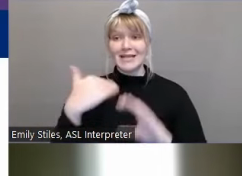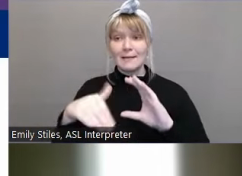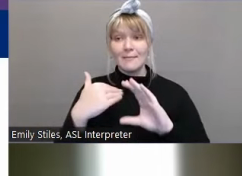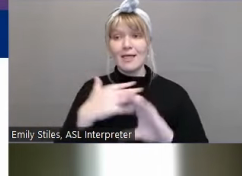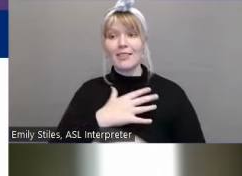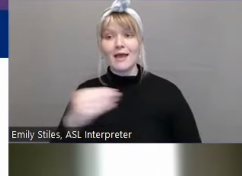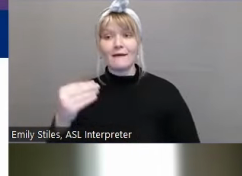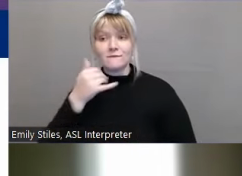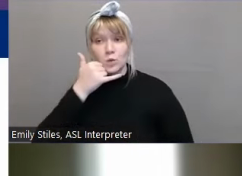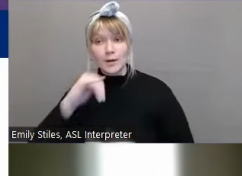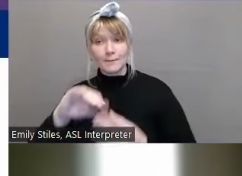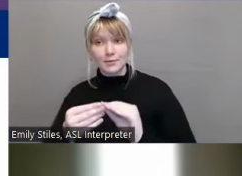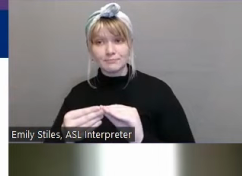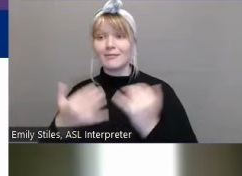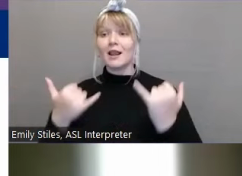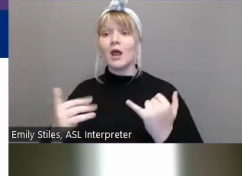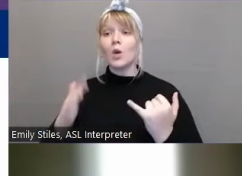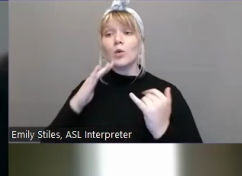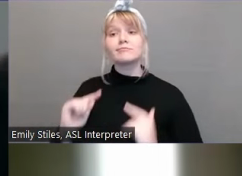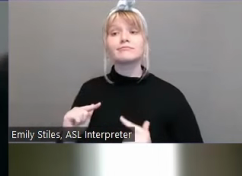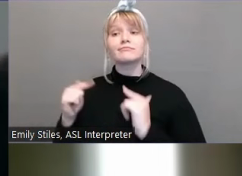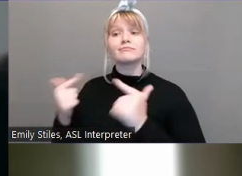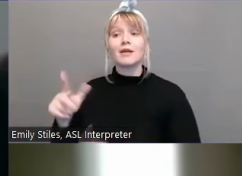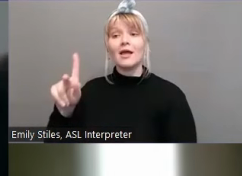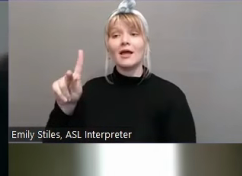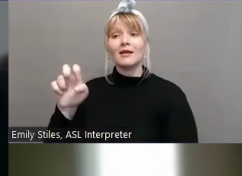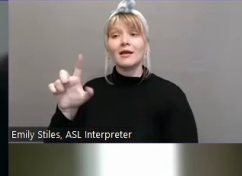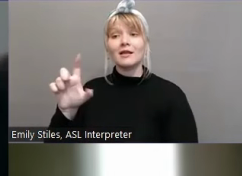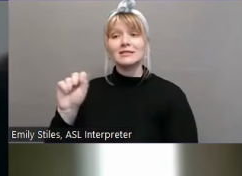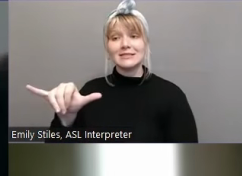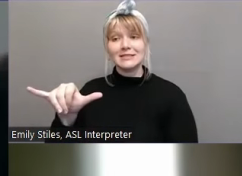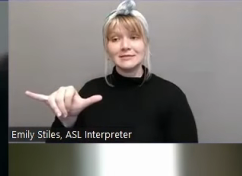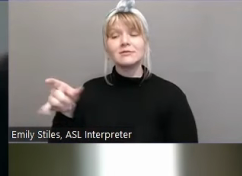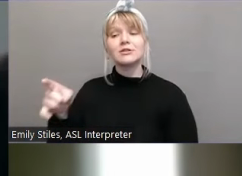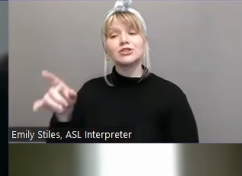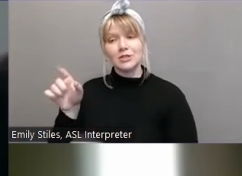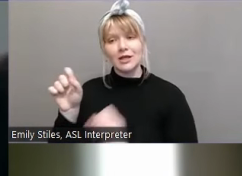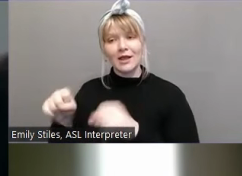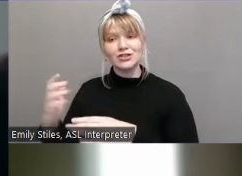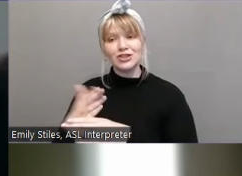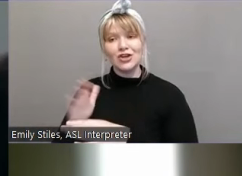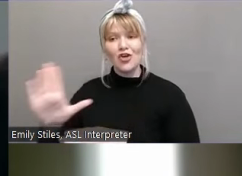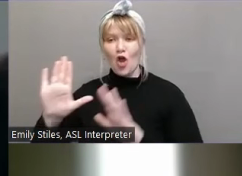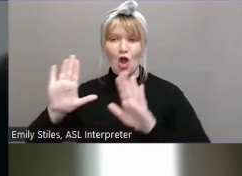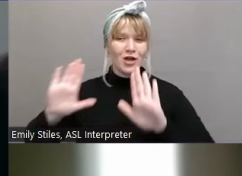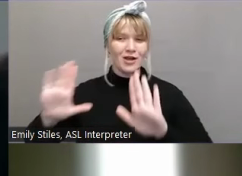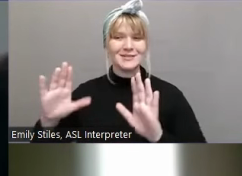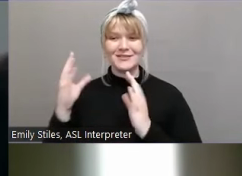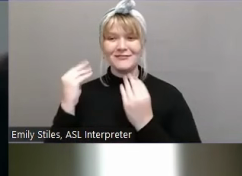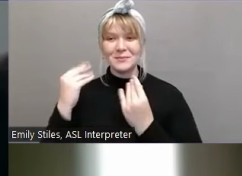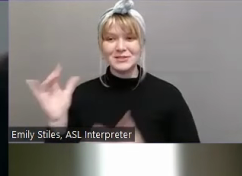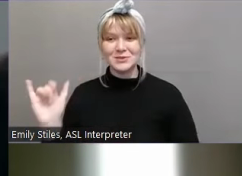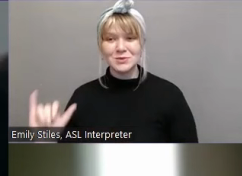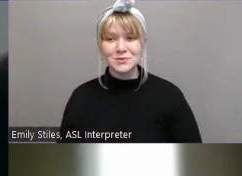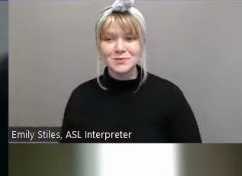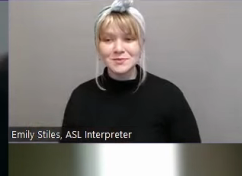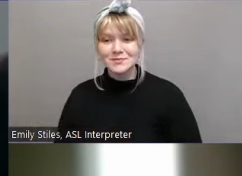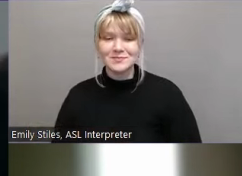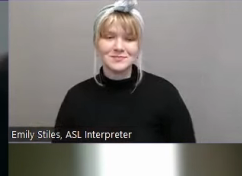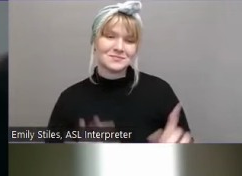And with that, I will pass it off to Kelsey so she can share her awesome information as well. Thanks very much, Melinda.